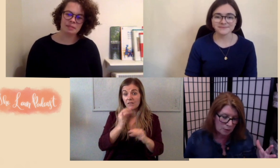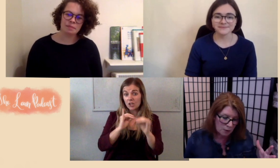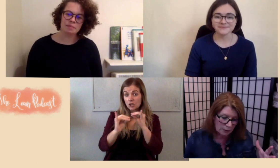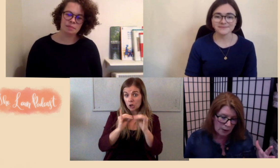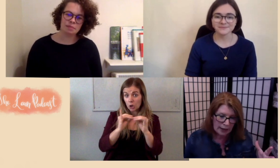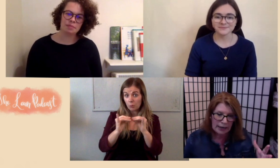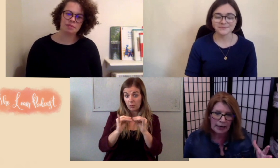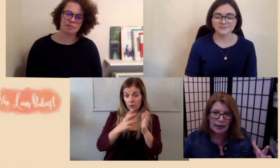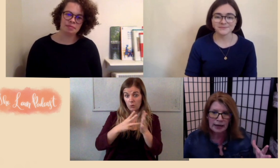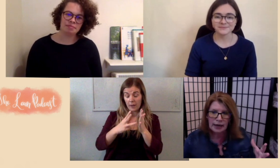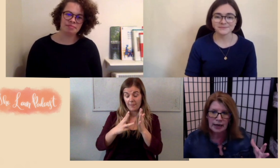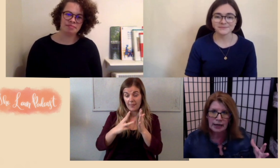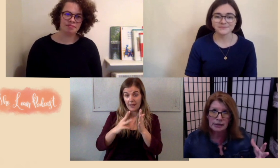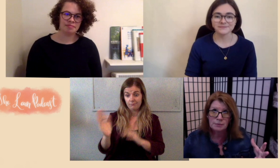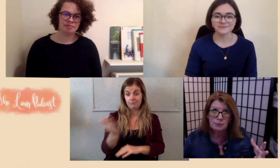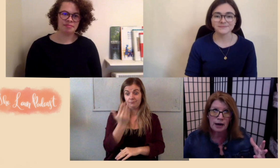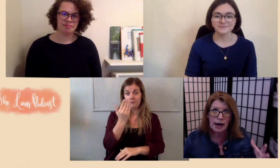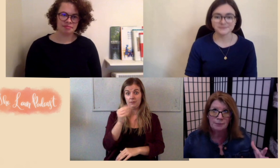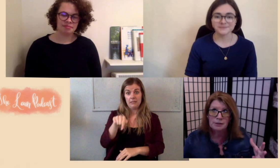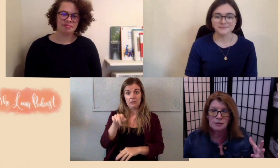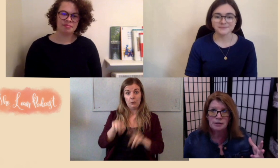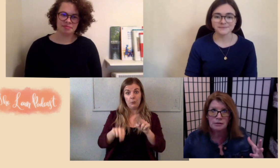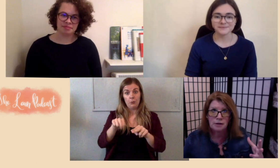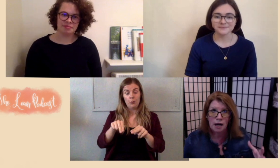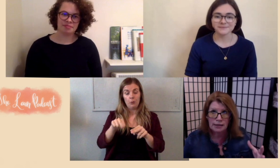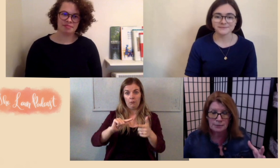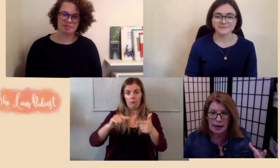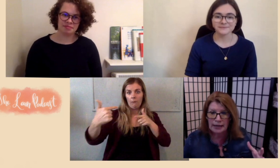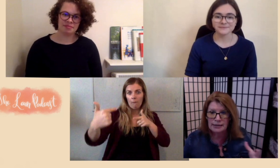and perhaps not as bad as it is,